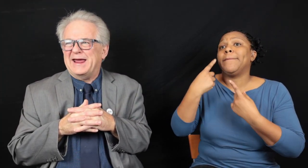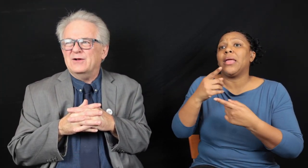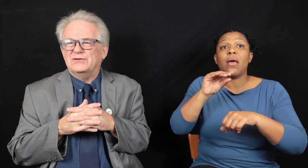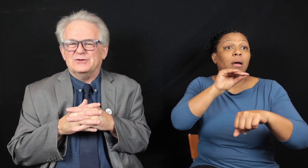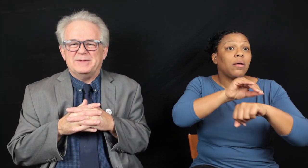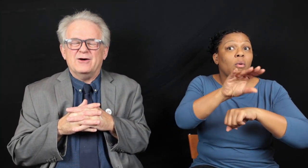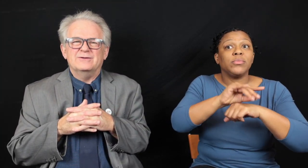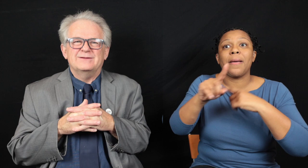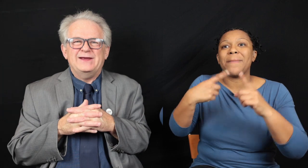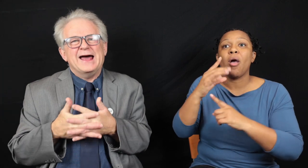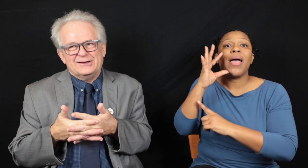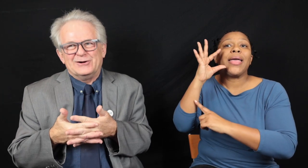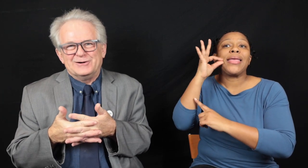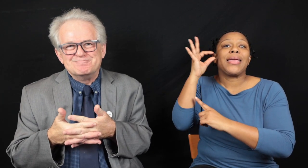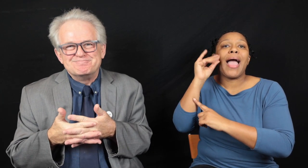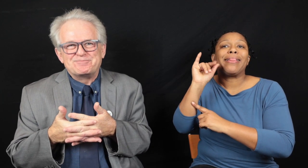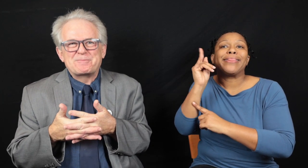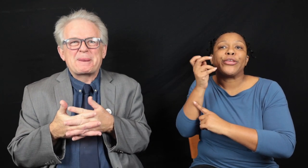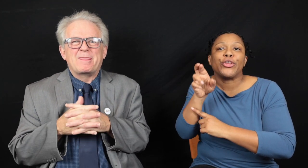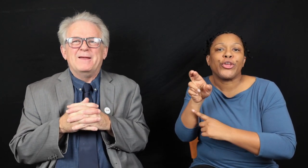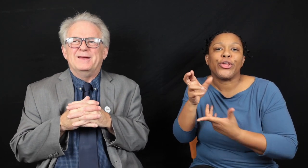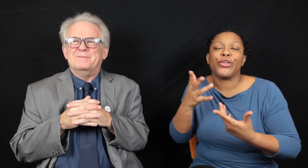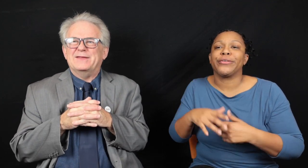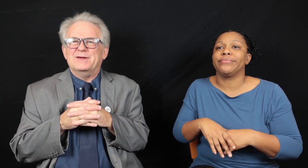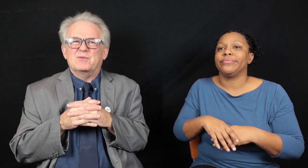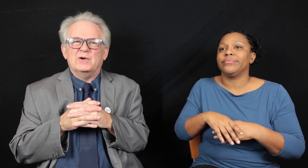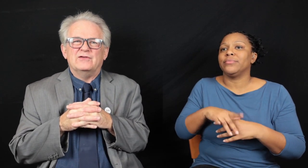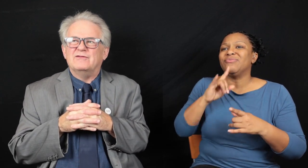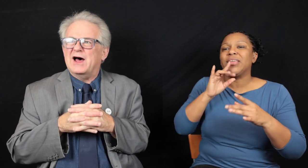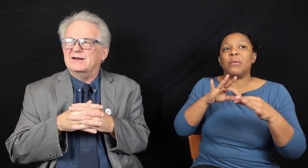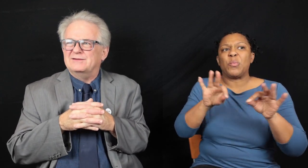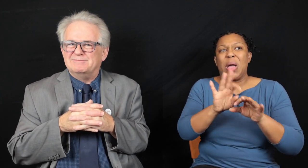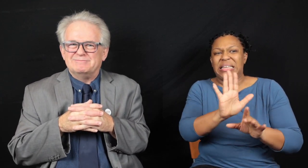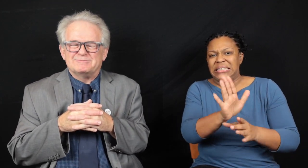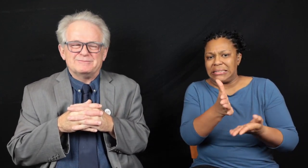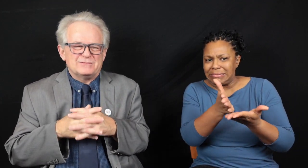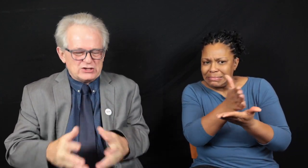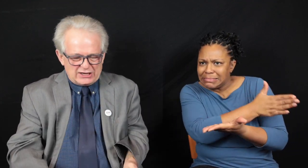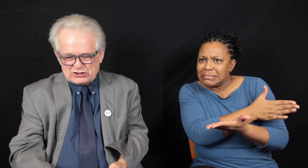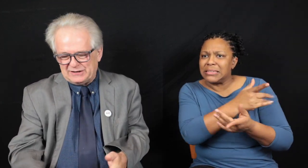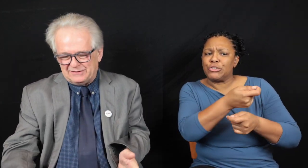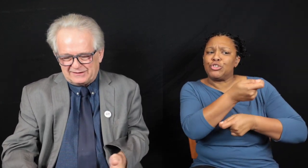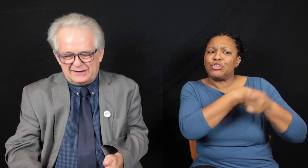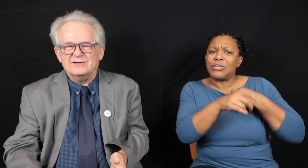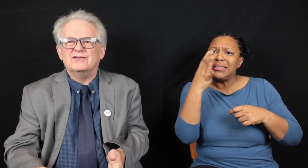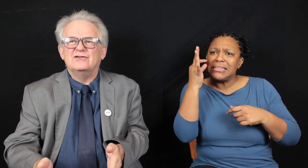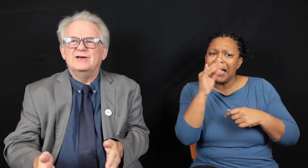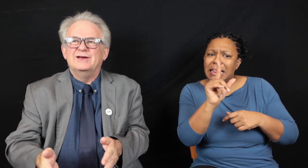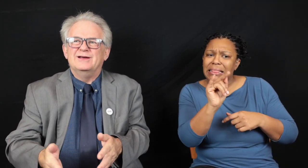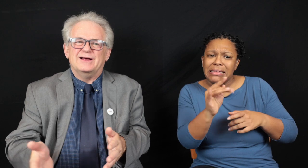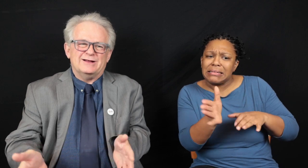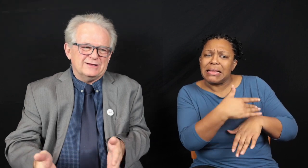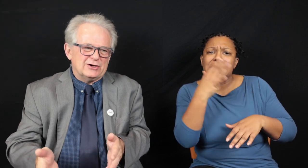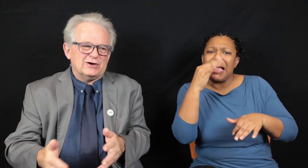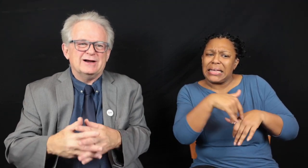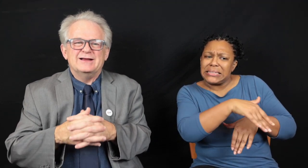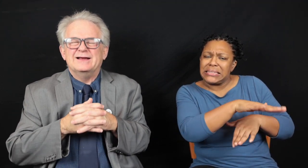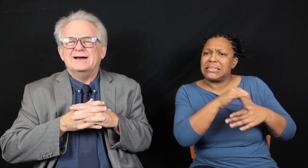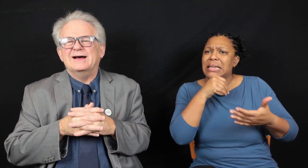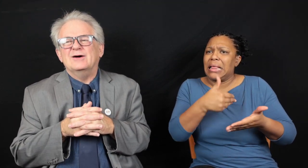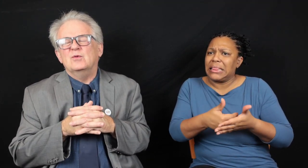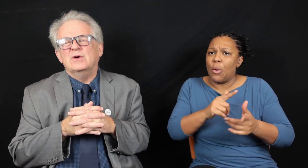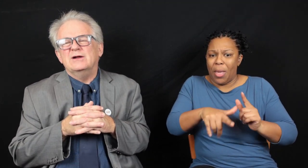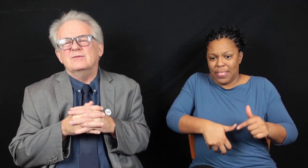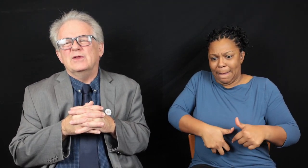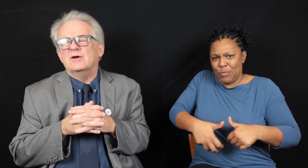about cat litter. About the importance of not changing the cat litter when they’re pregnant.